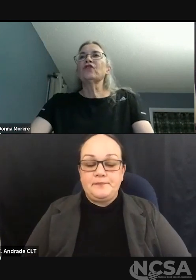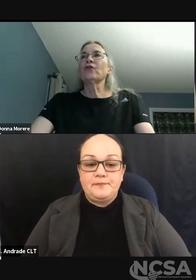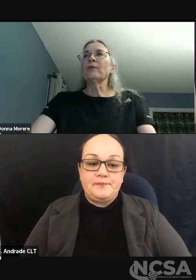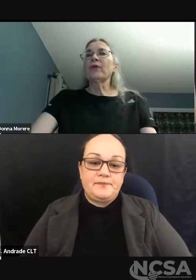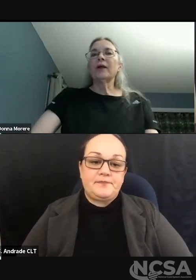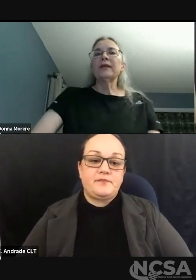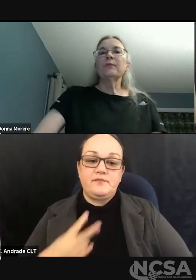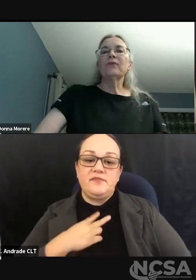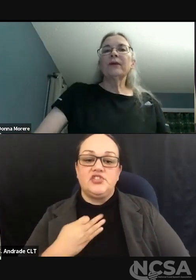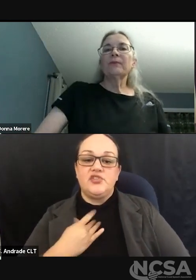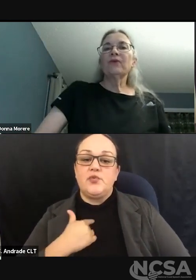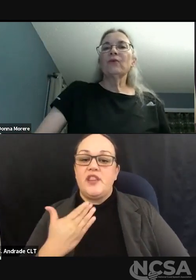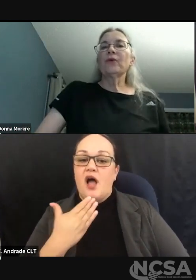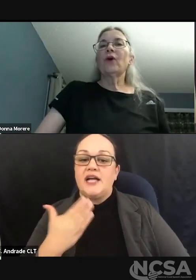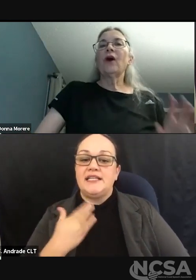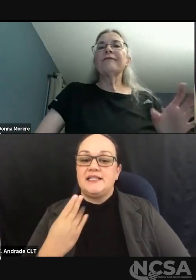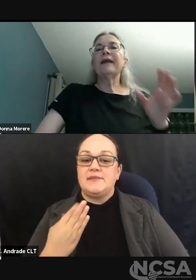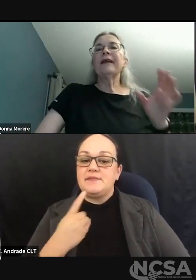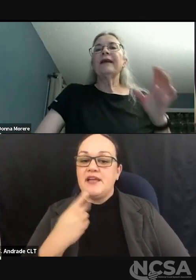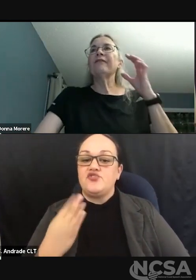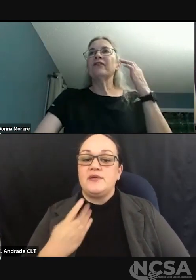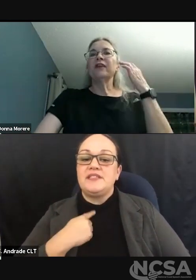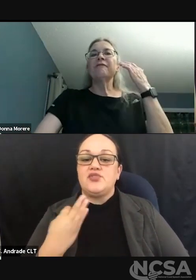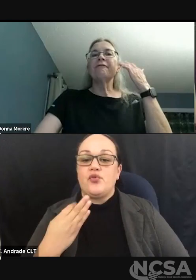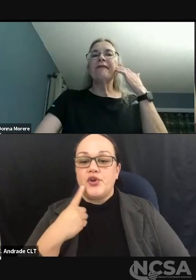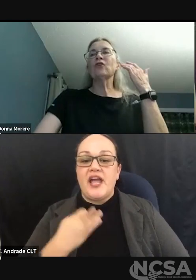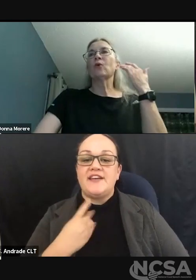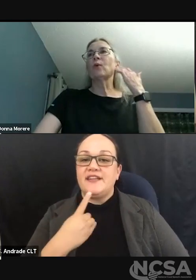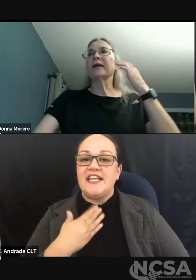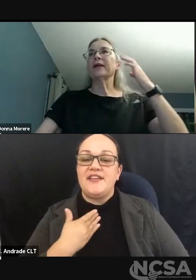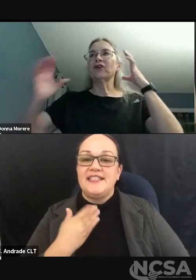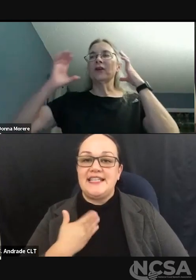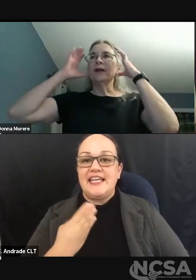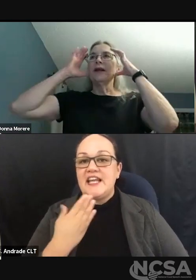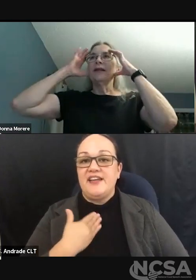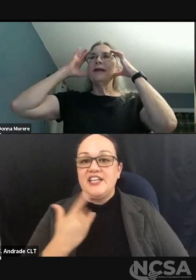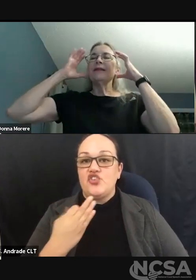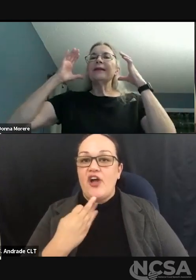Children with Autism Spectrum Disorder often have deficits in facial recognition.